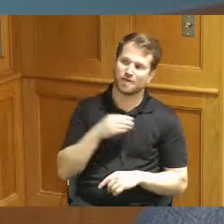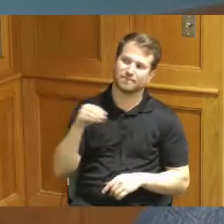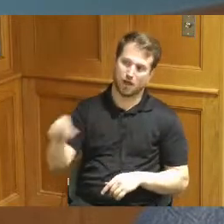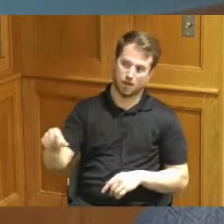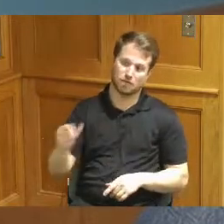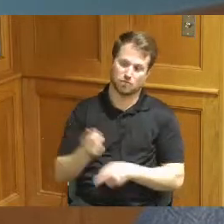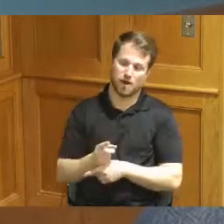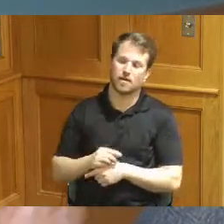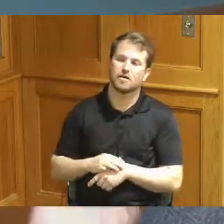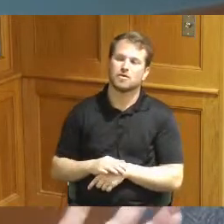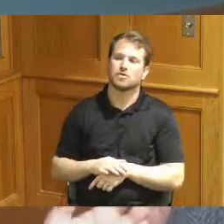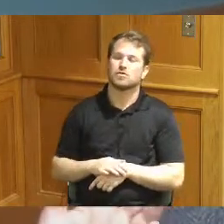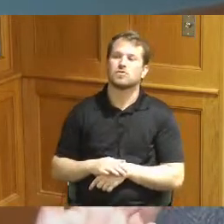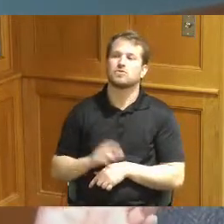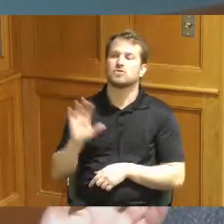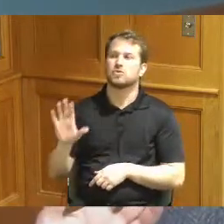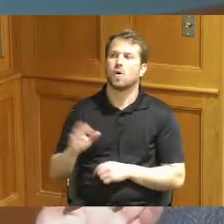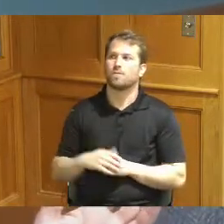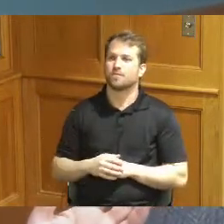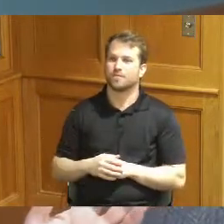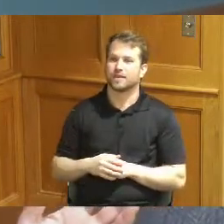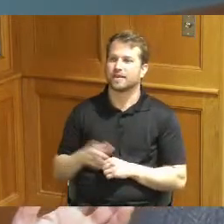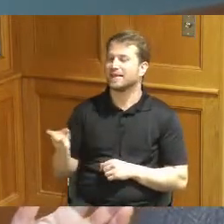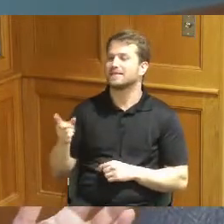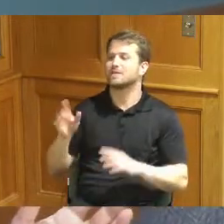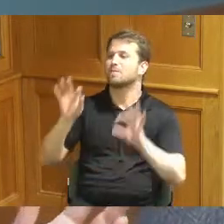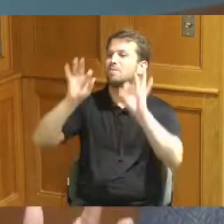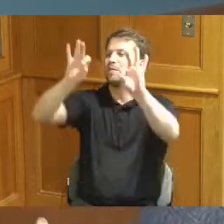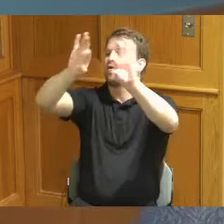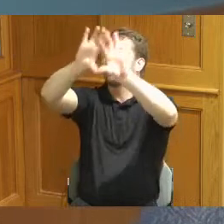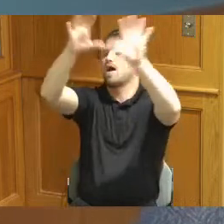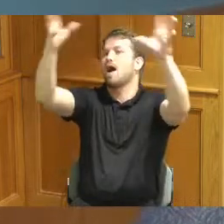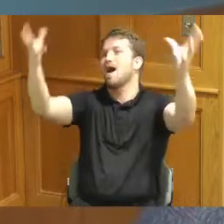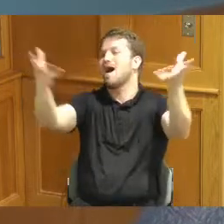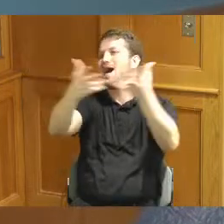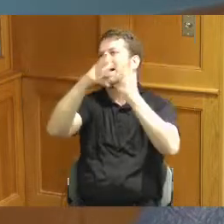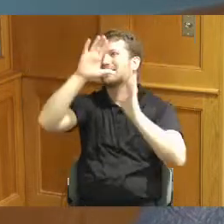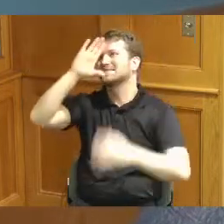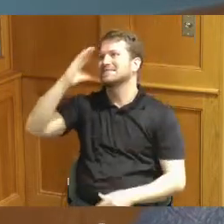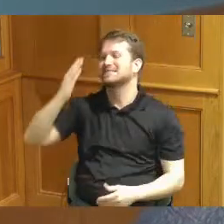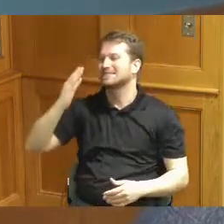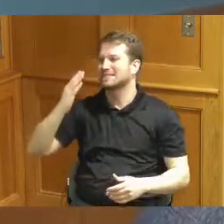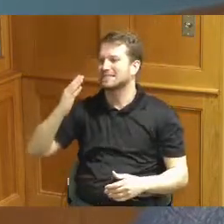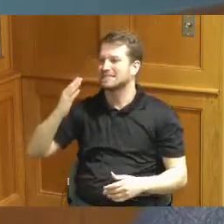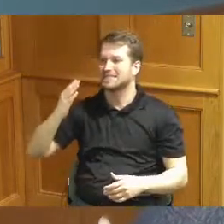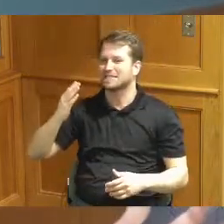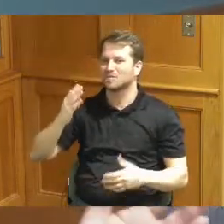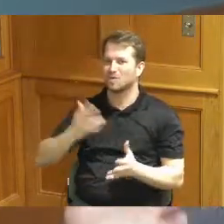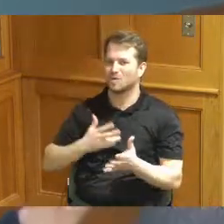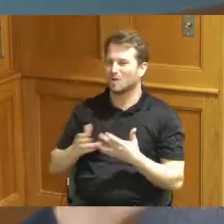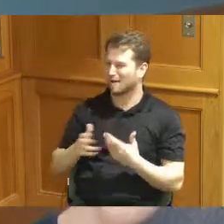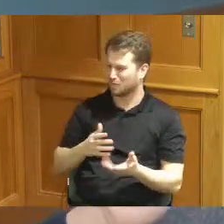so we can't have this Utopia and it sounds so you know giving up you know you're here with homeless